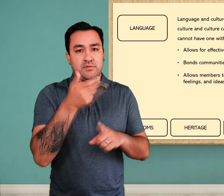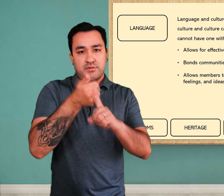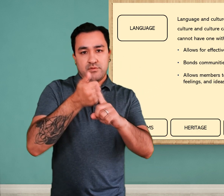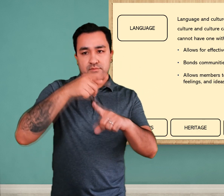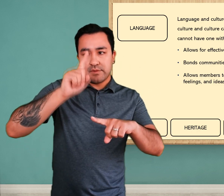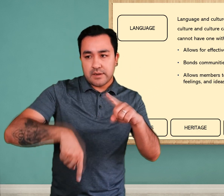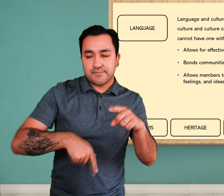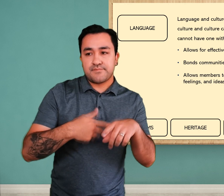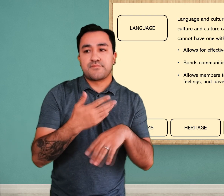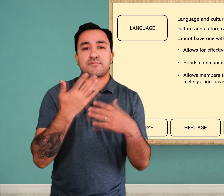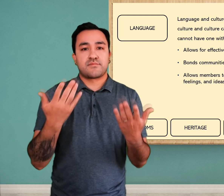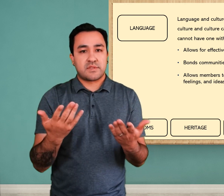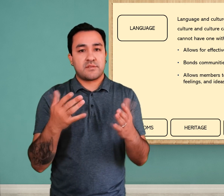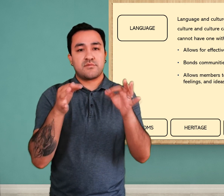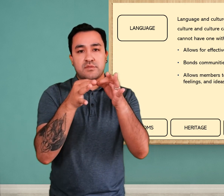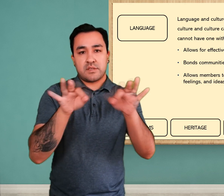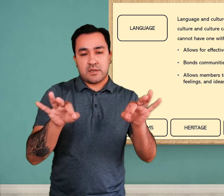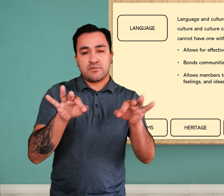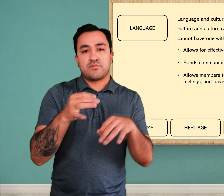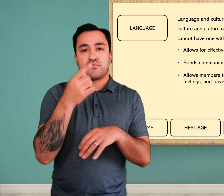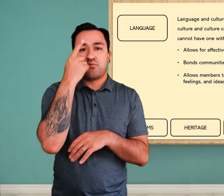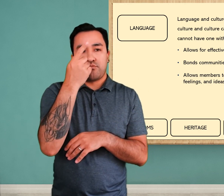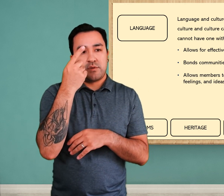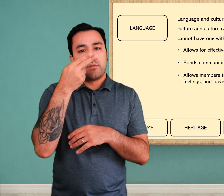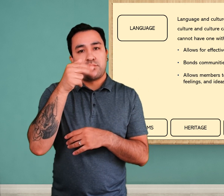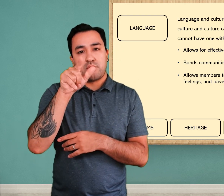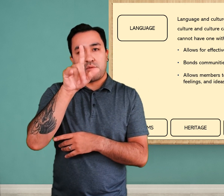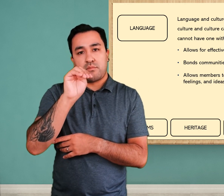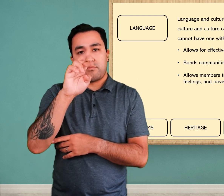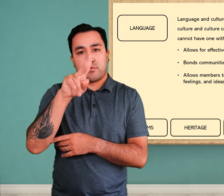Thus, language is a defining hallmark of culture.